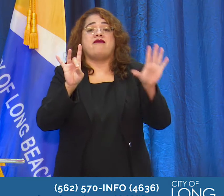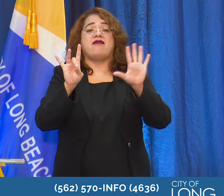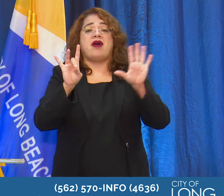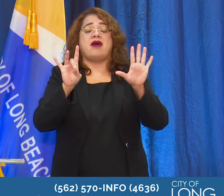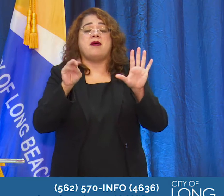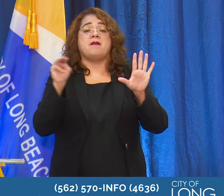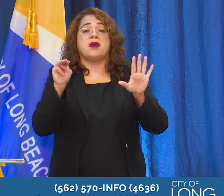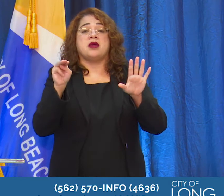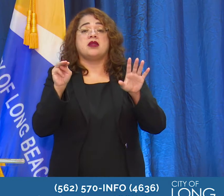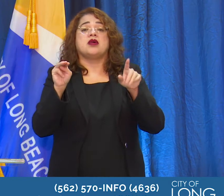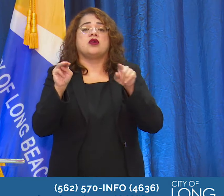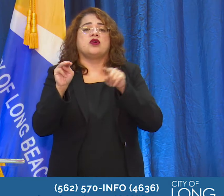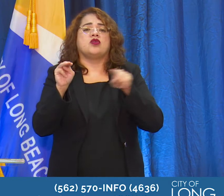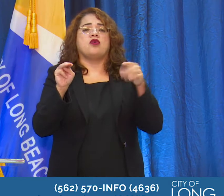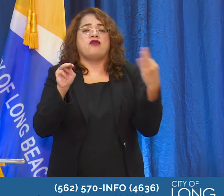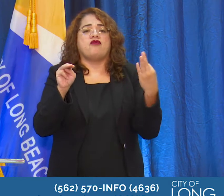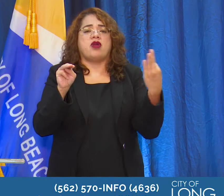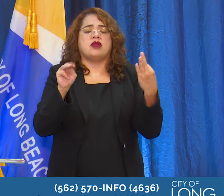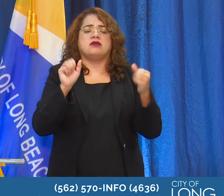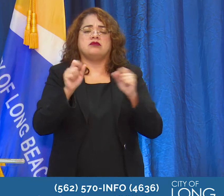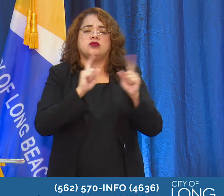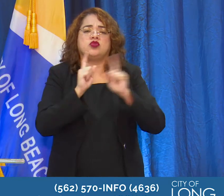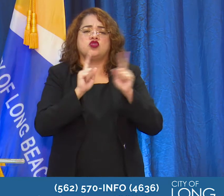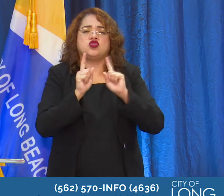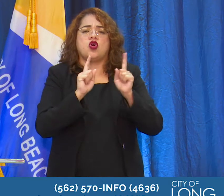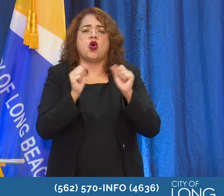Friday to speak to one of our navigators. We